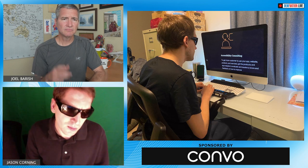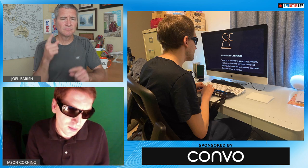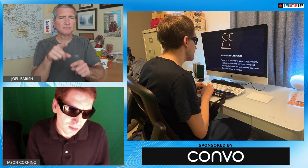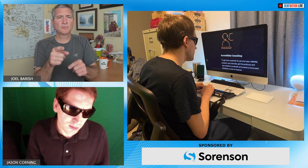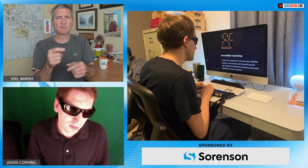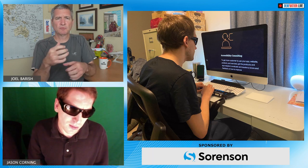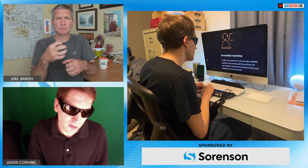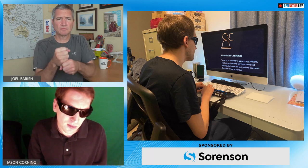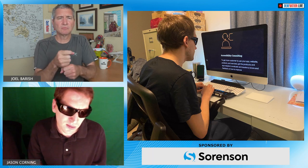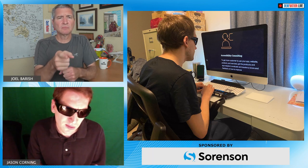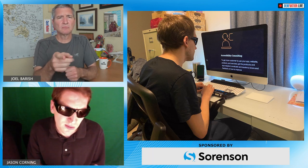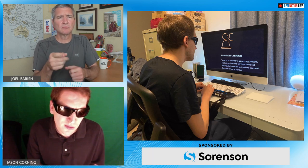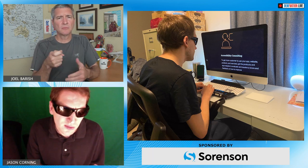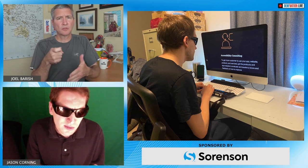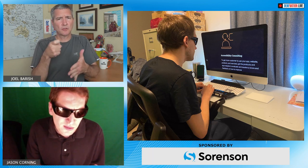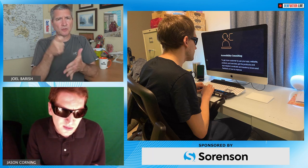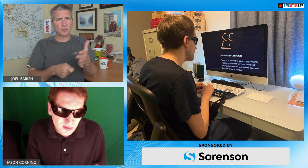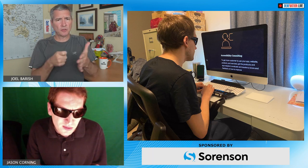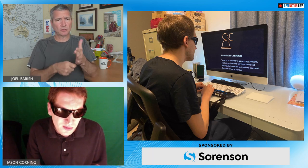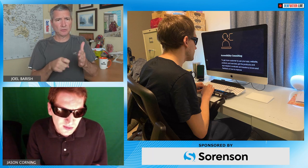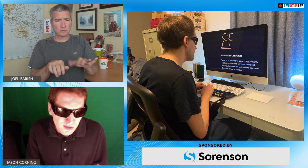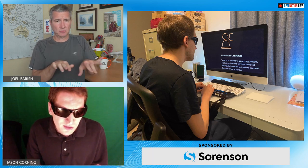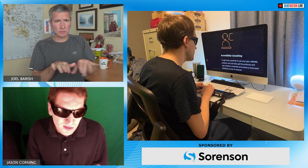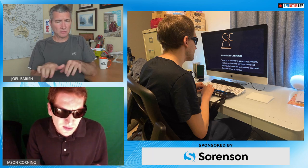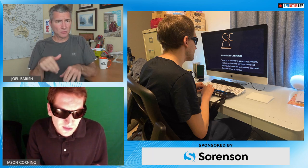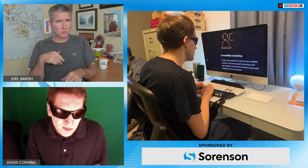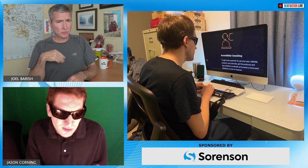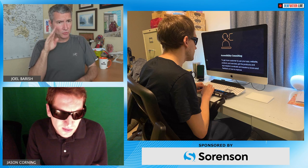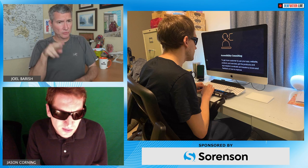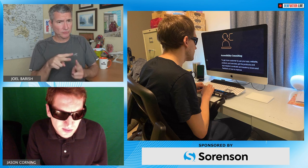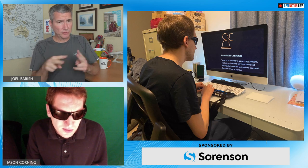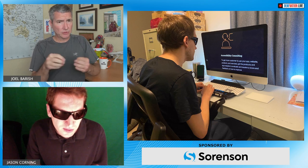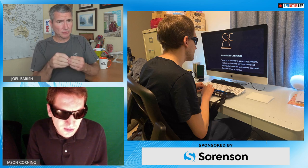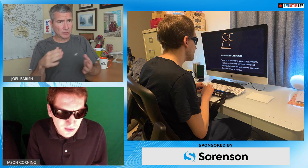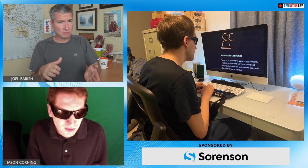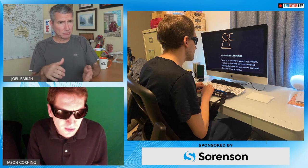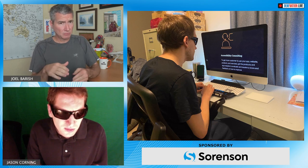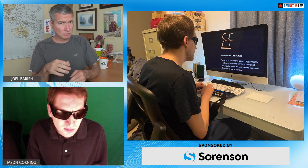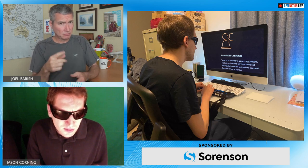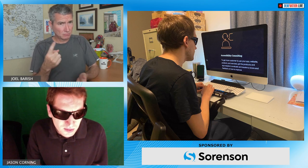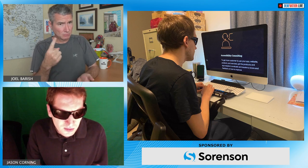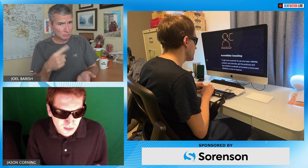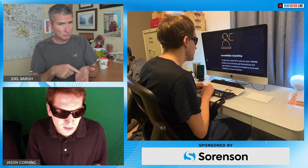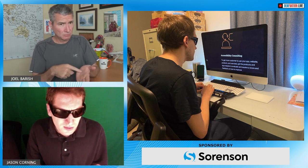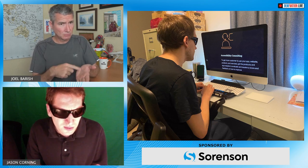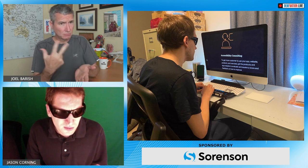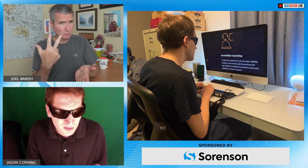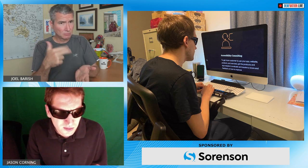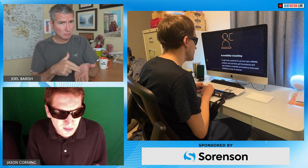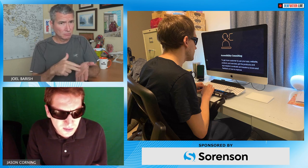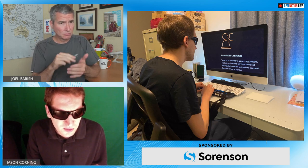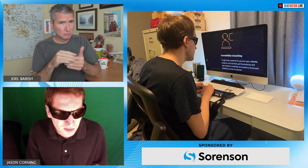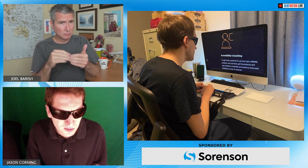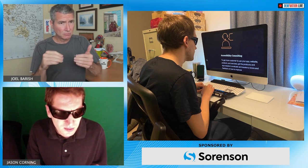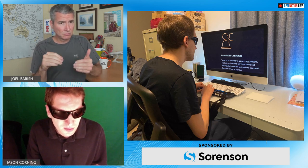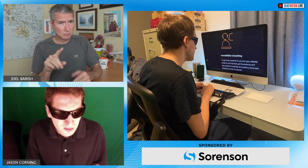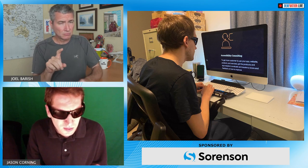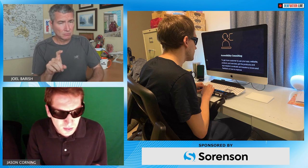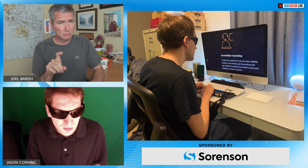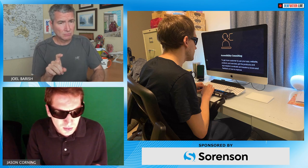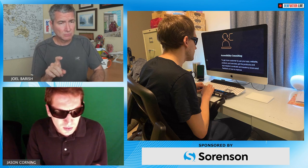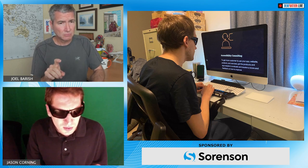Is the equipment expensive? Thousands of dollars?